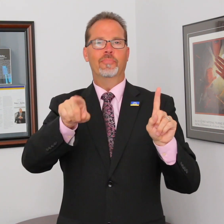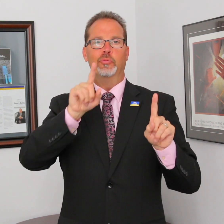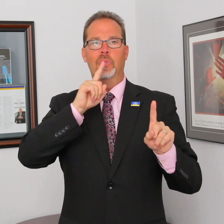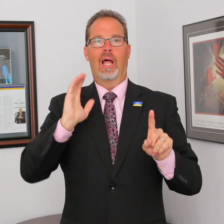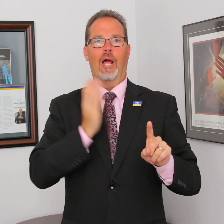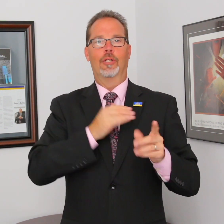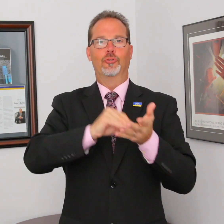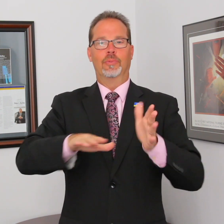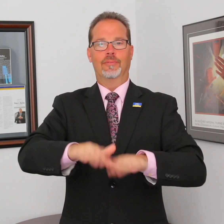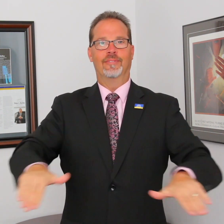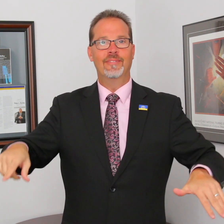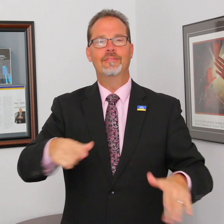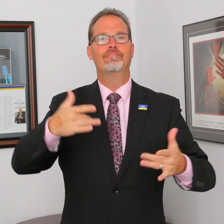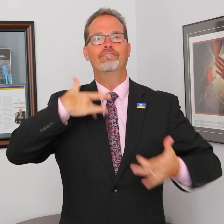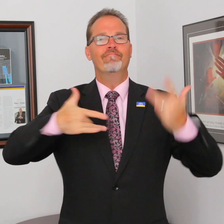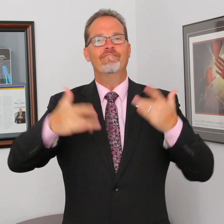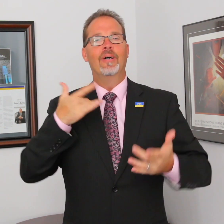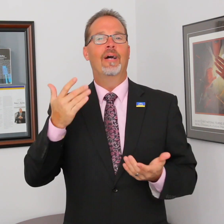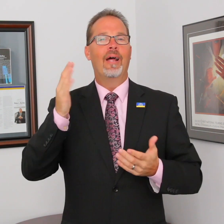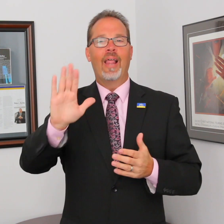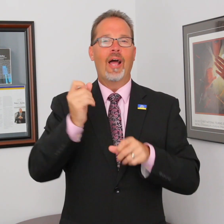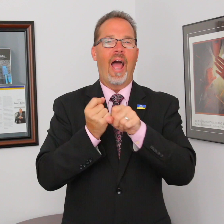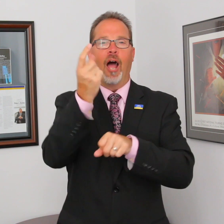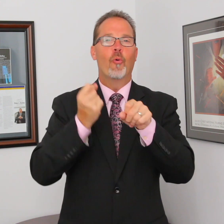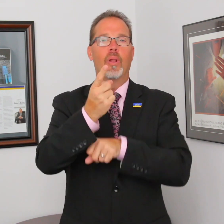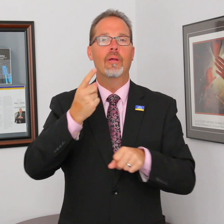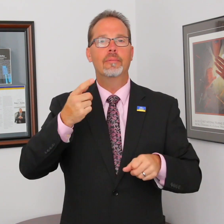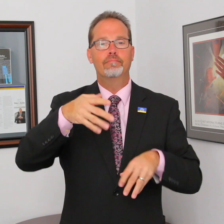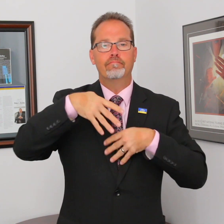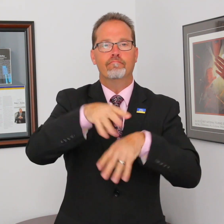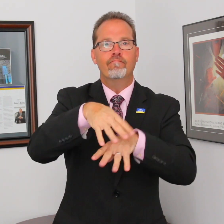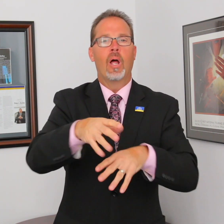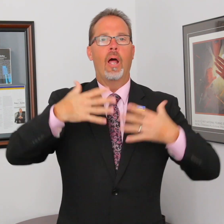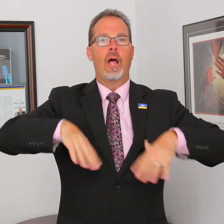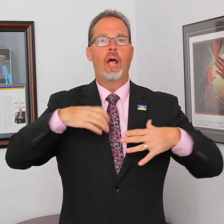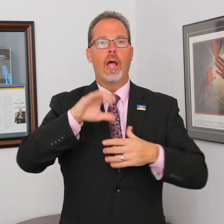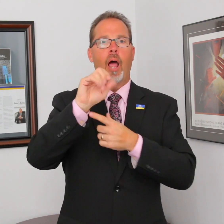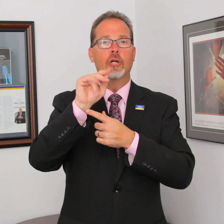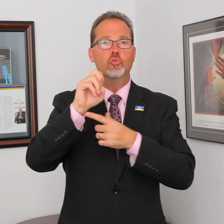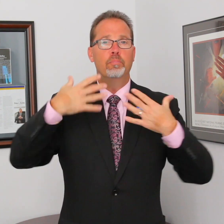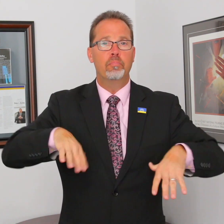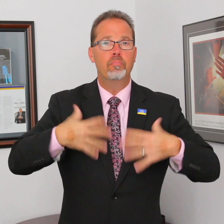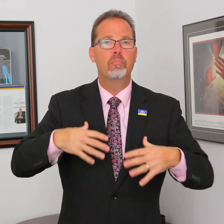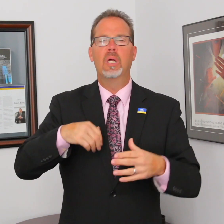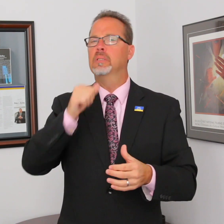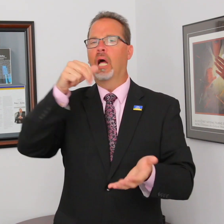Festival but we also have an event for our younger children. The annual parade for ECE students with them